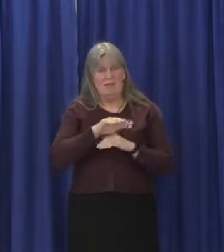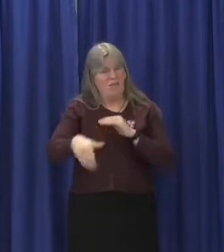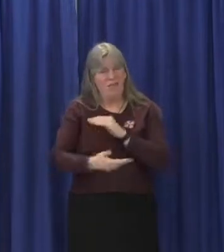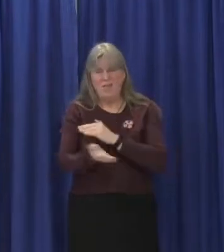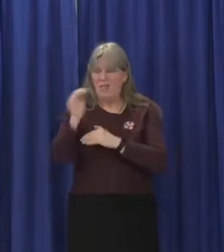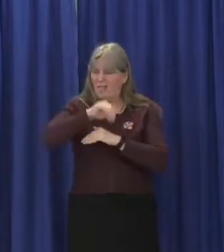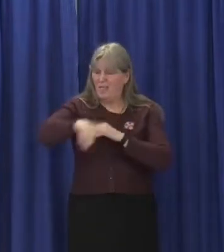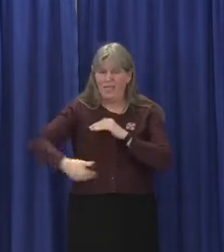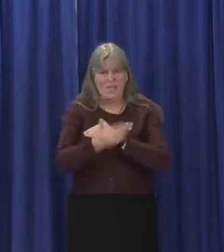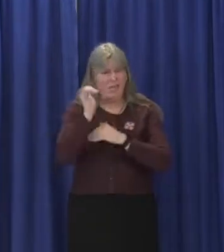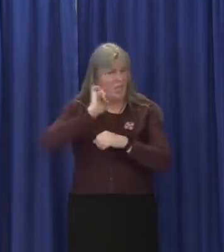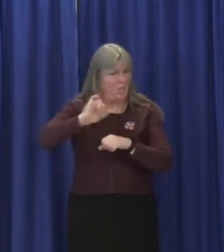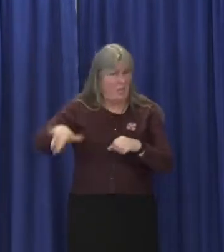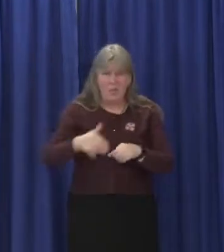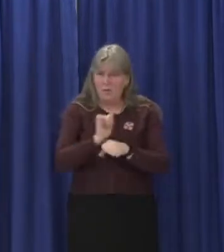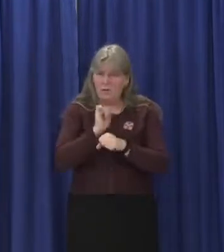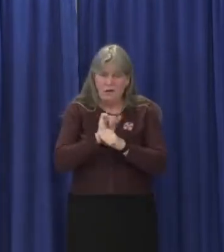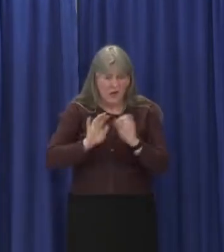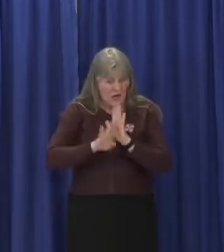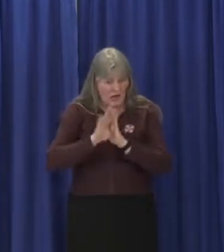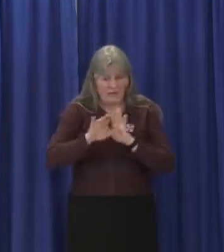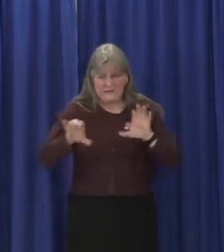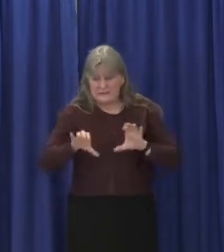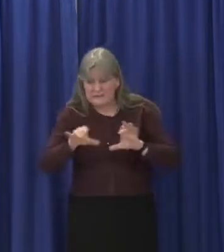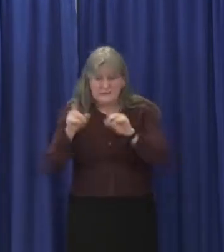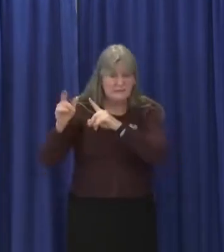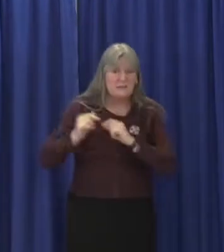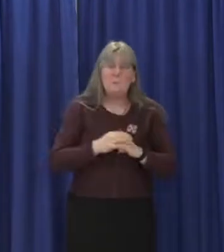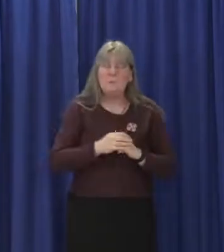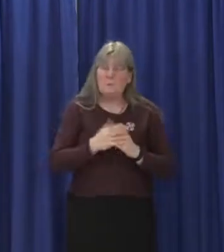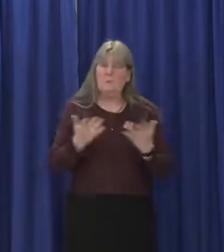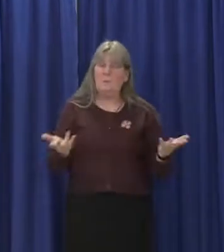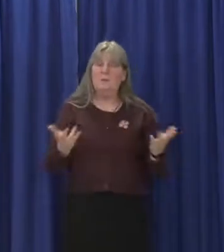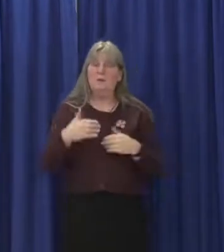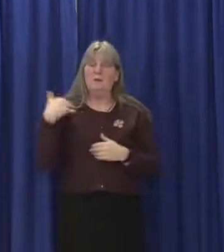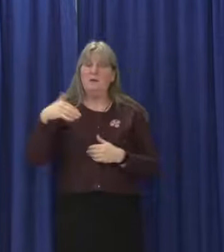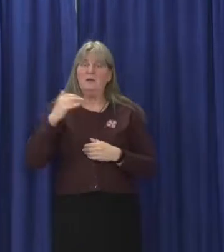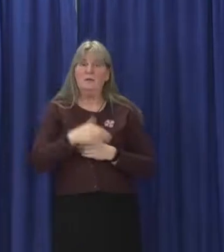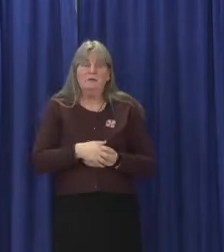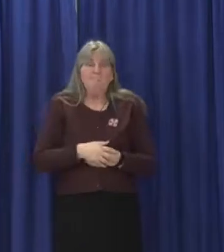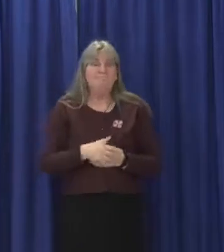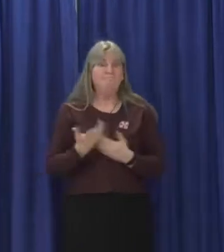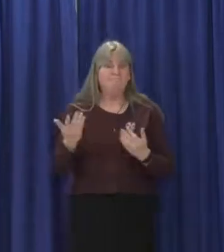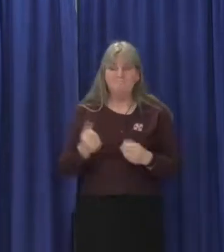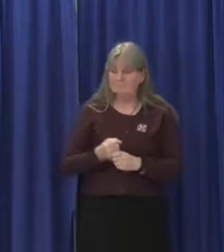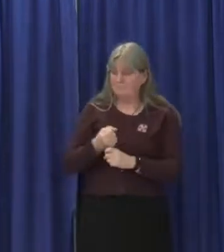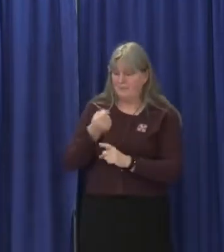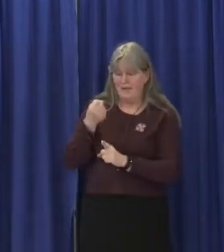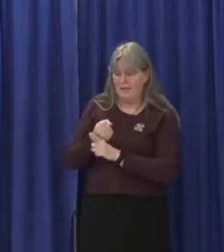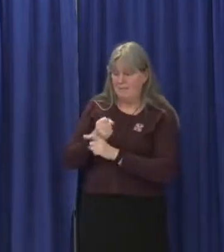get the information out as soon as possible. And we're seeing the impacts of the current wave on staffing